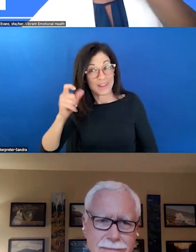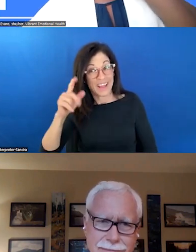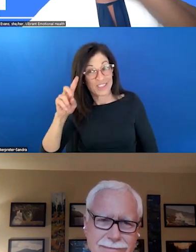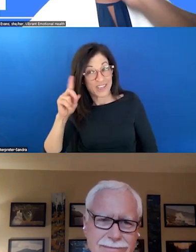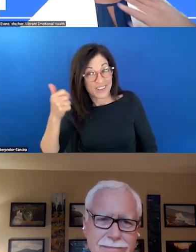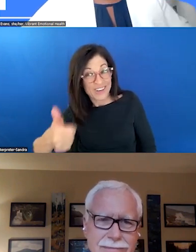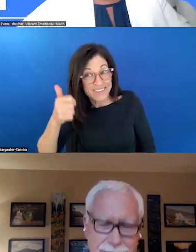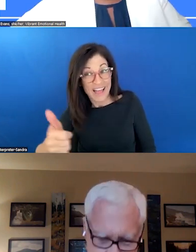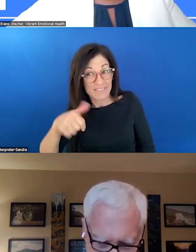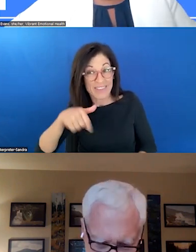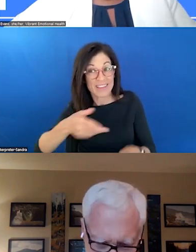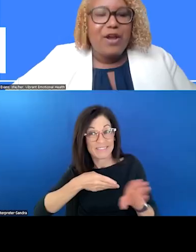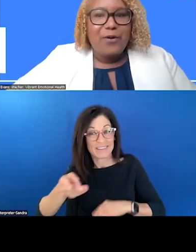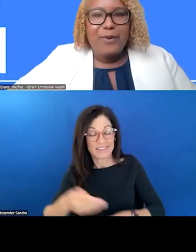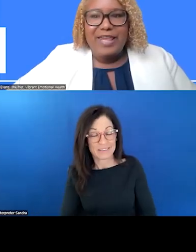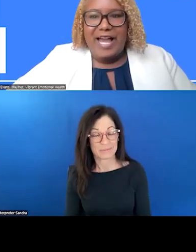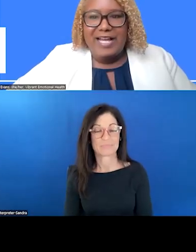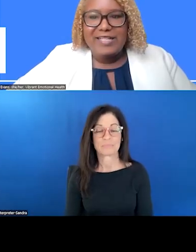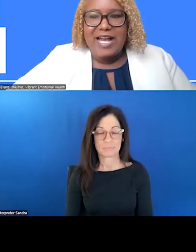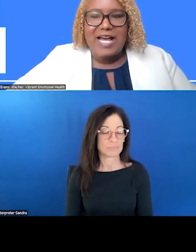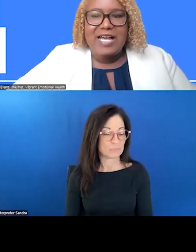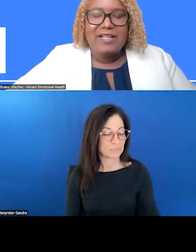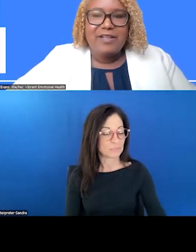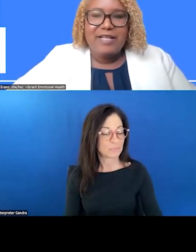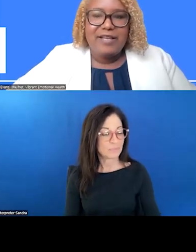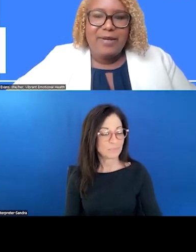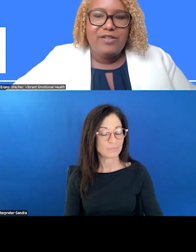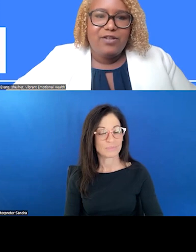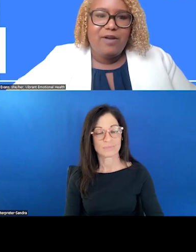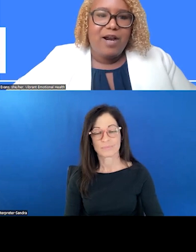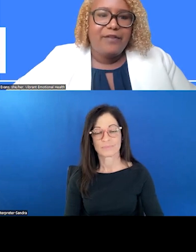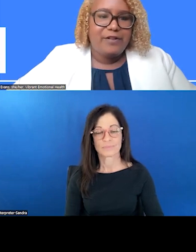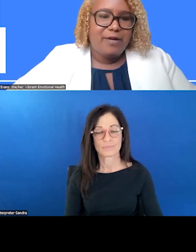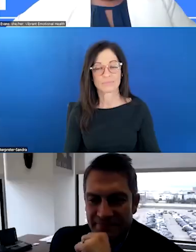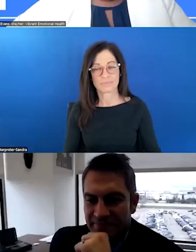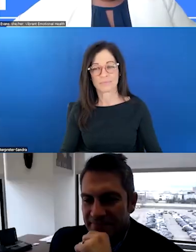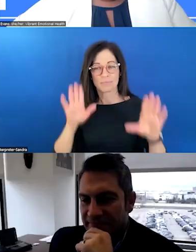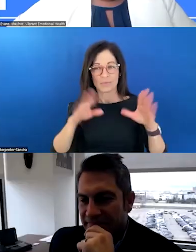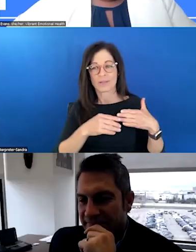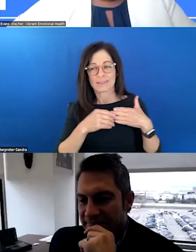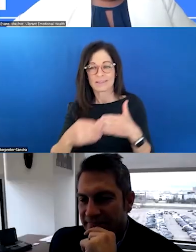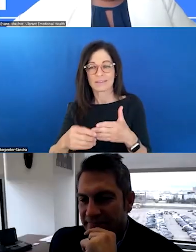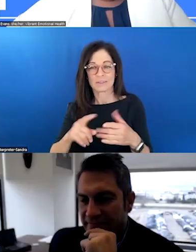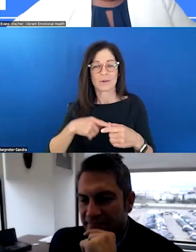WITH THAT, IT IS A GREAT SEGUE INTO THE FEATURED PRESENCE BY